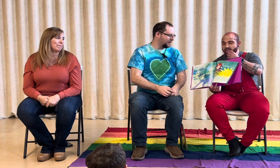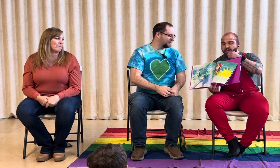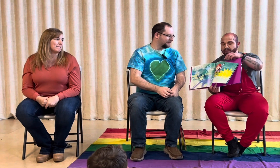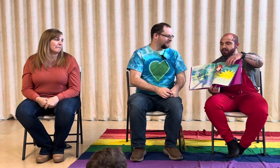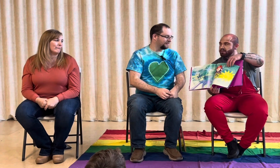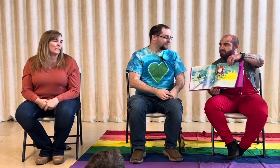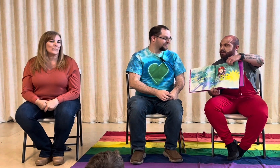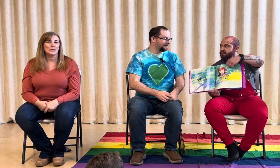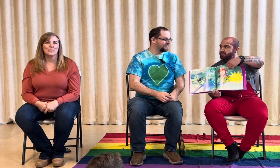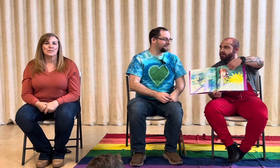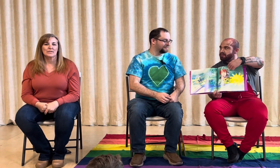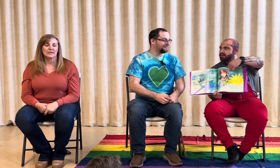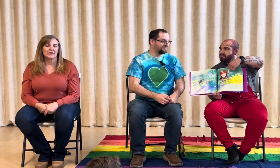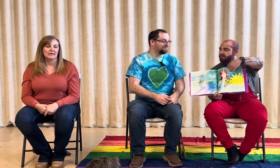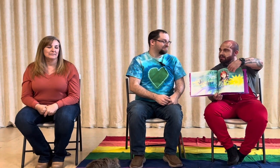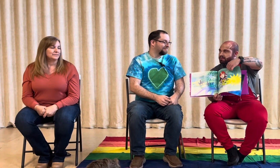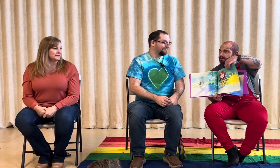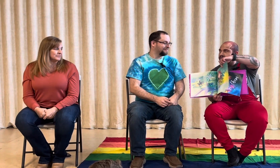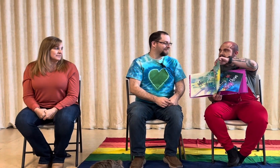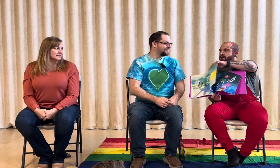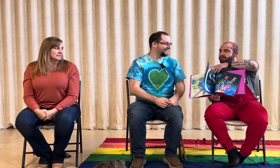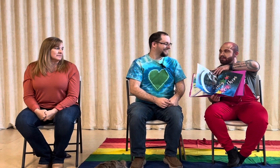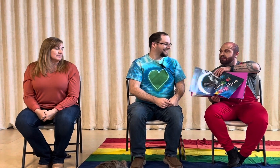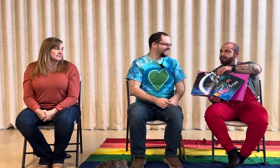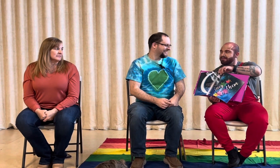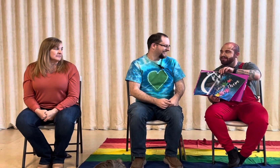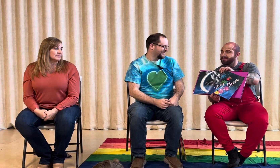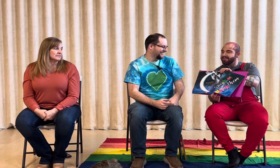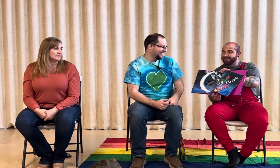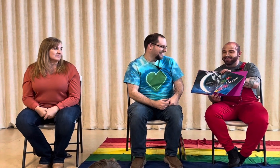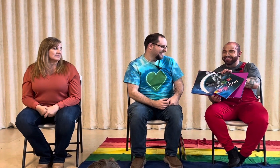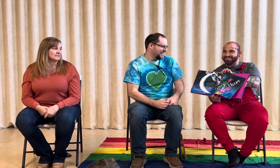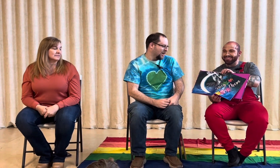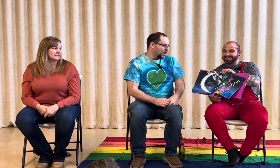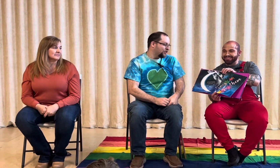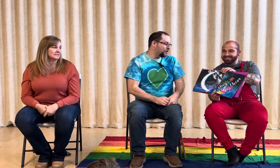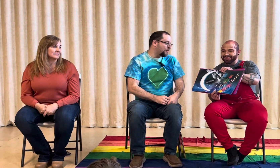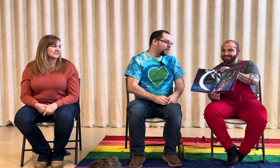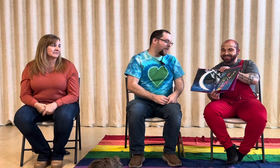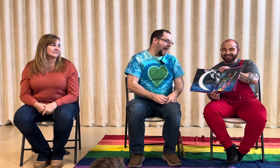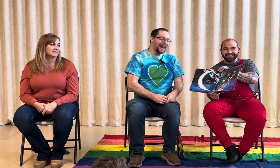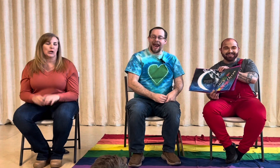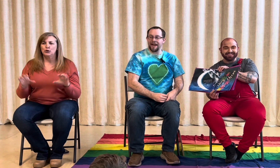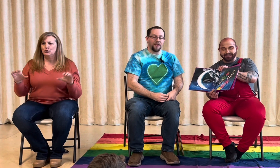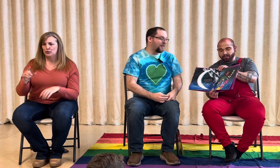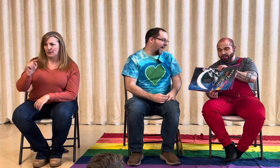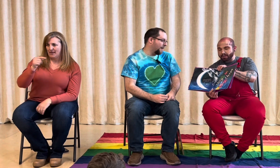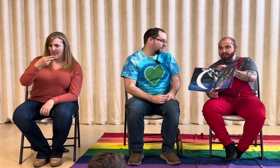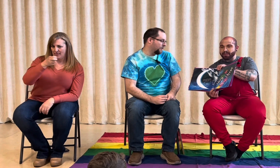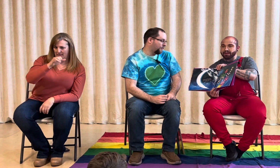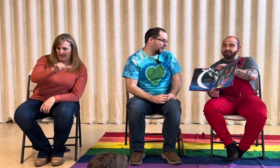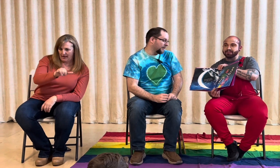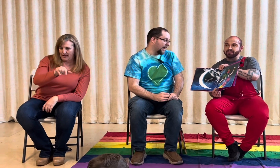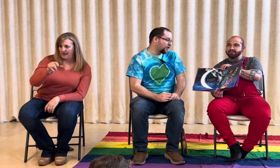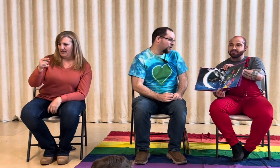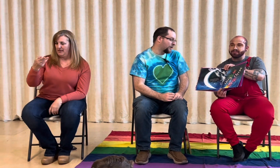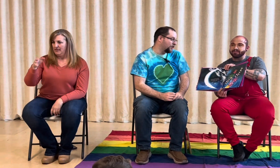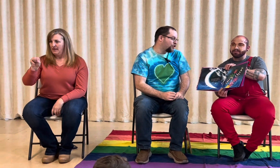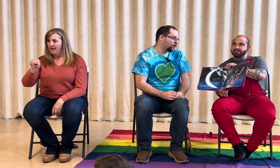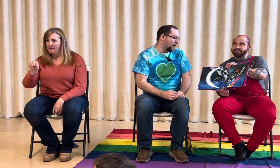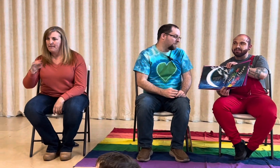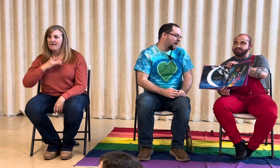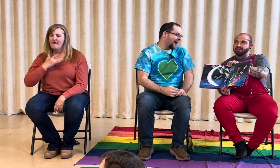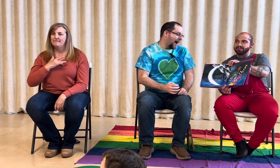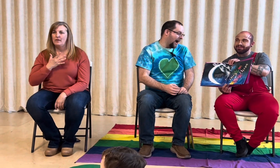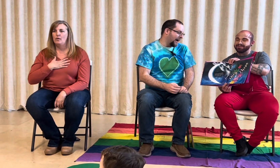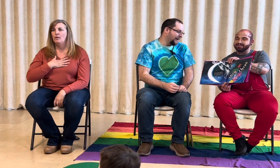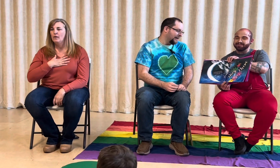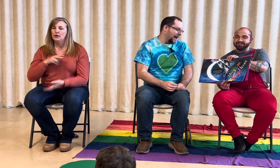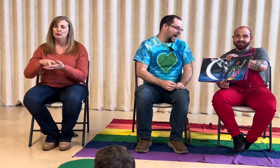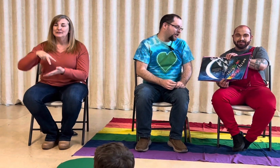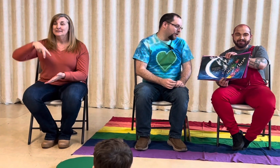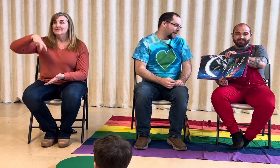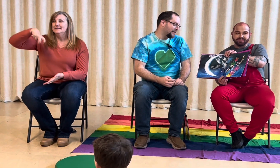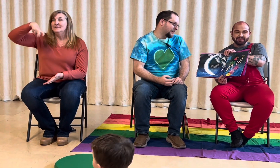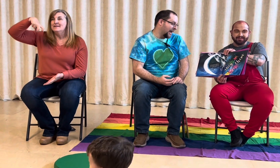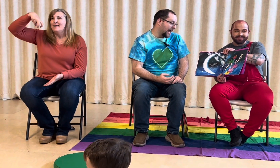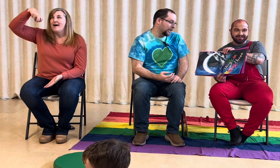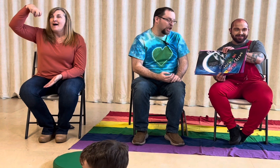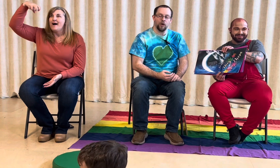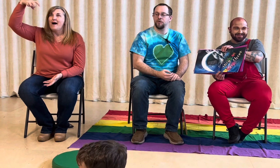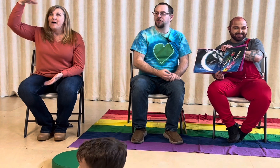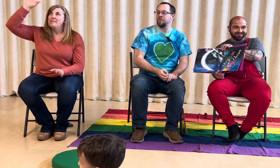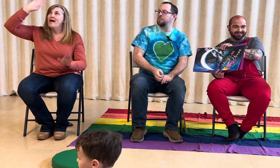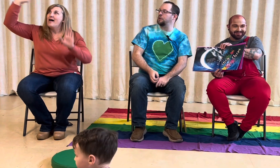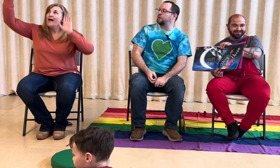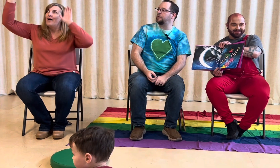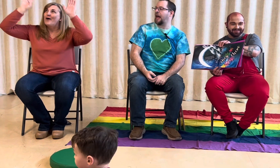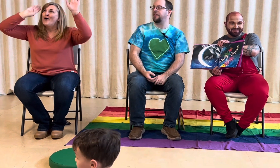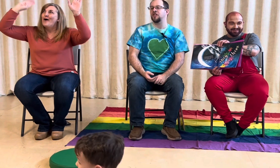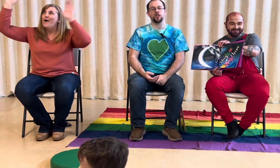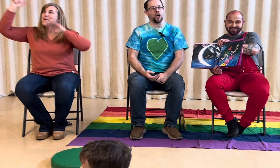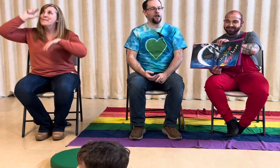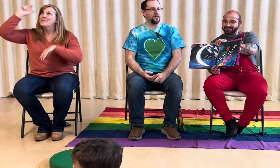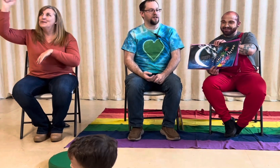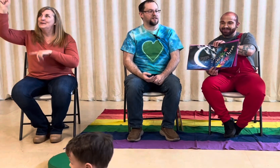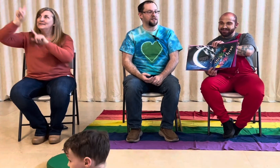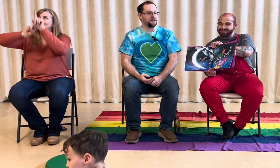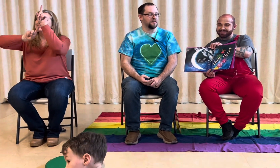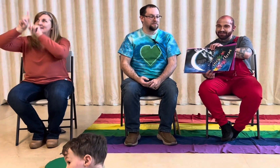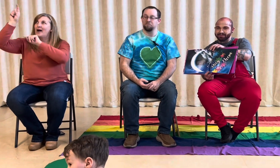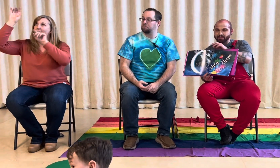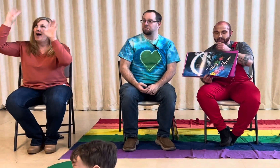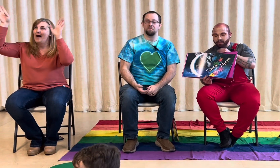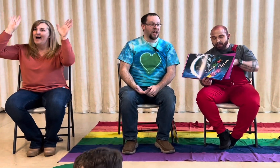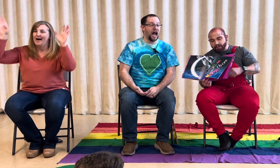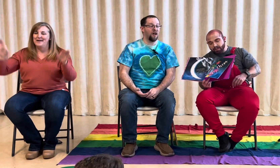one. Do they and them feel like you can jump high and you can say hello to the moon and the stars? I